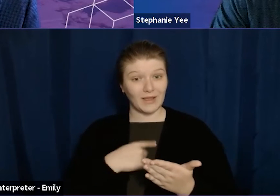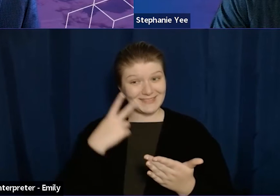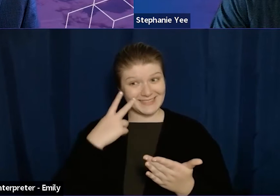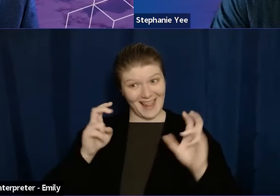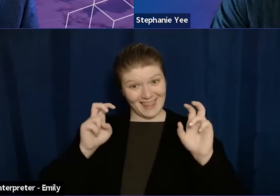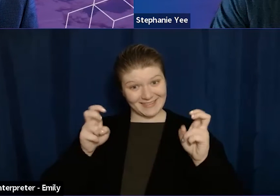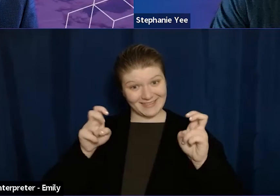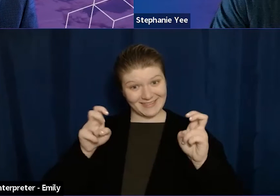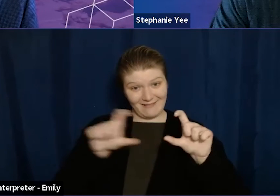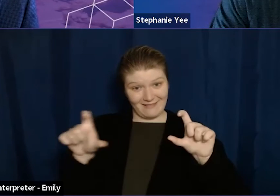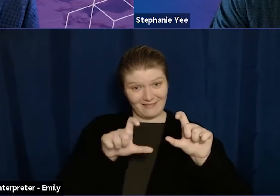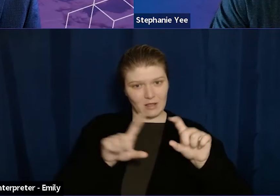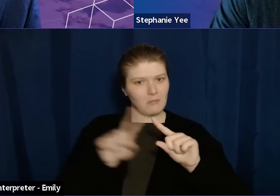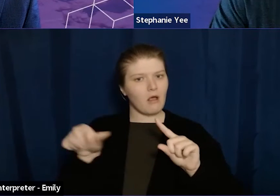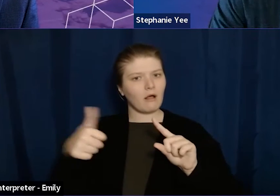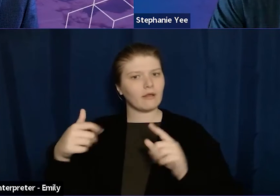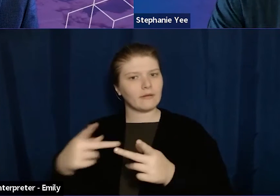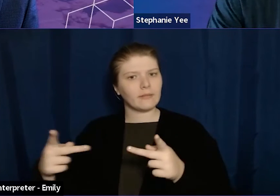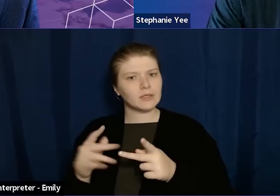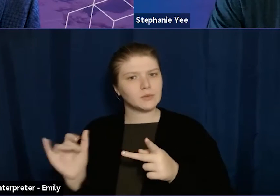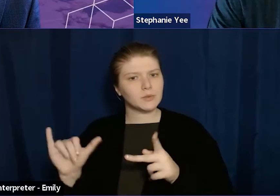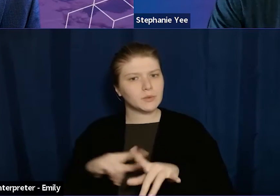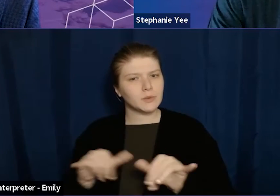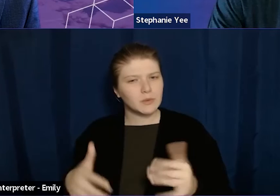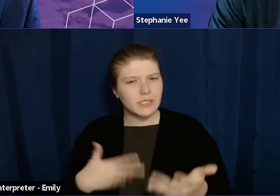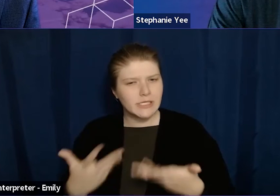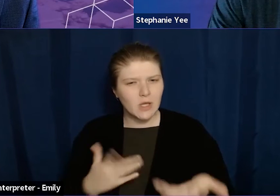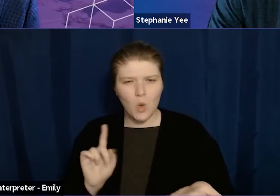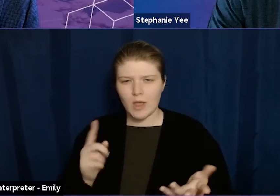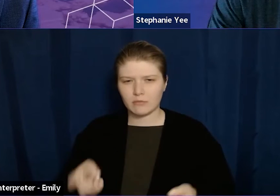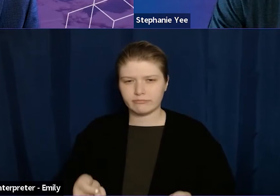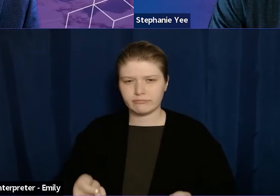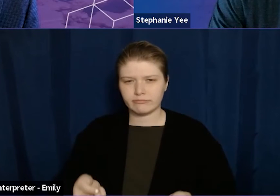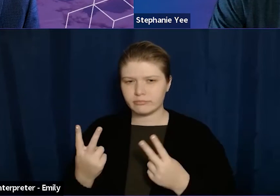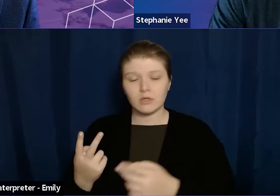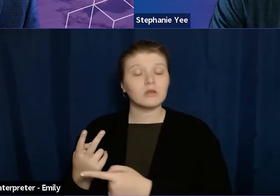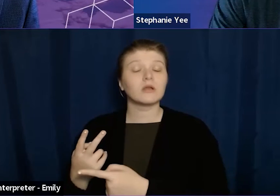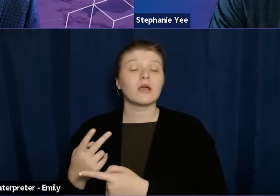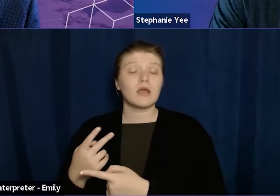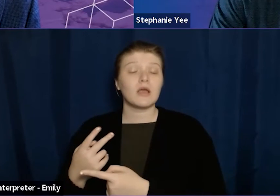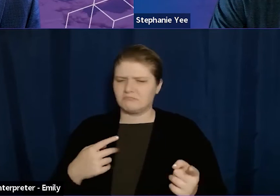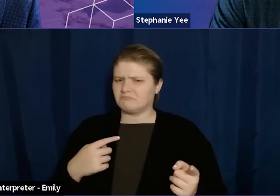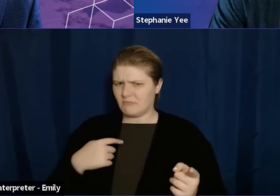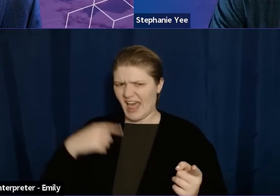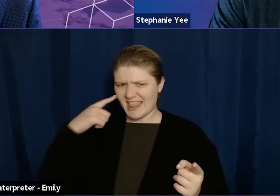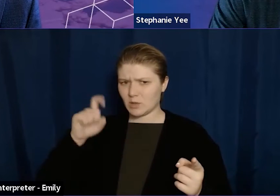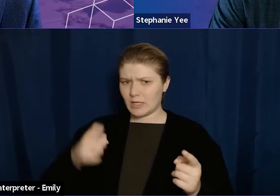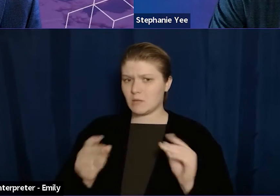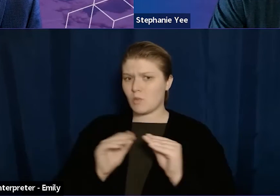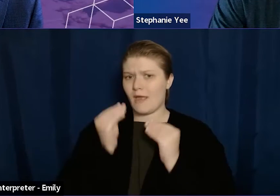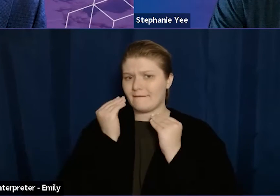Okay. I think we might need a little bit more information on this in terms of where